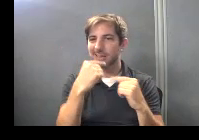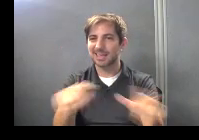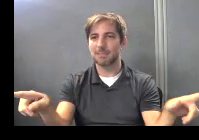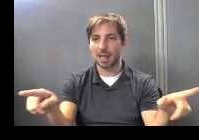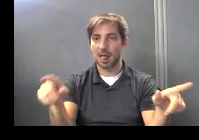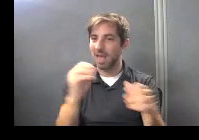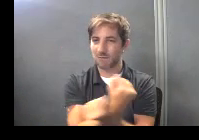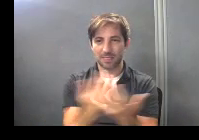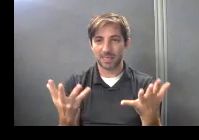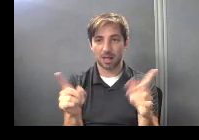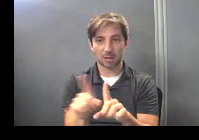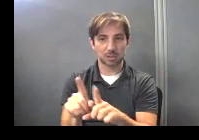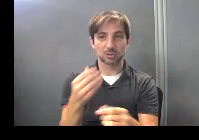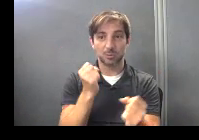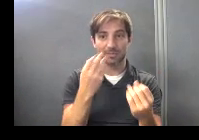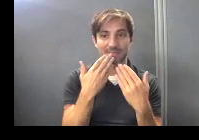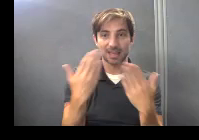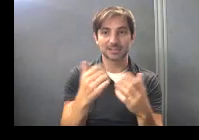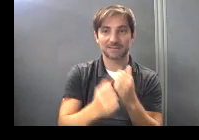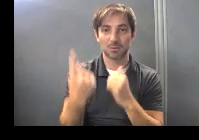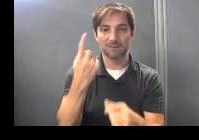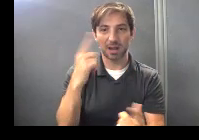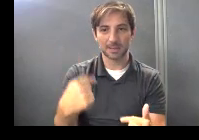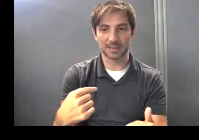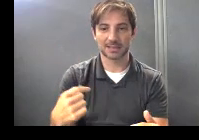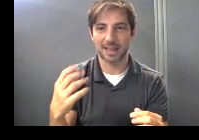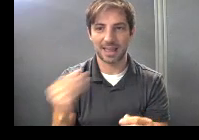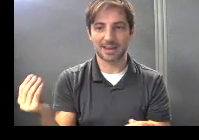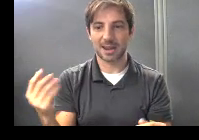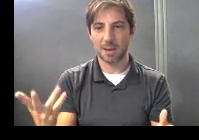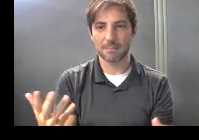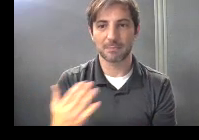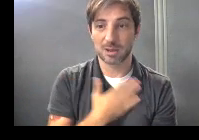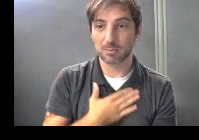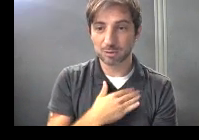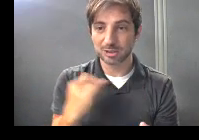SO, THANKS, EVERYONE, FOR COMING. WE REALLY APPRECIATE IT.